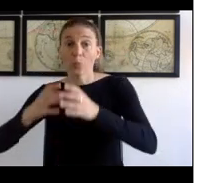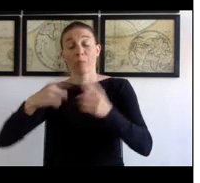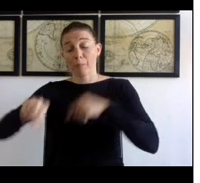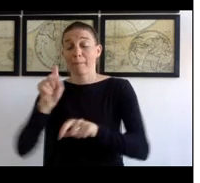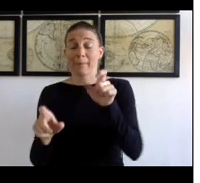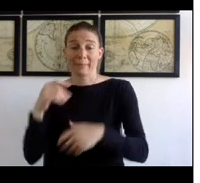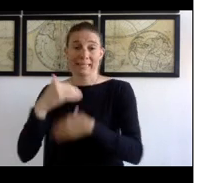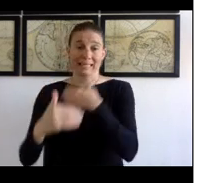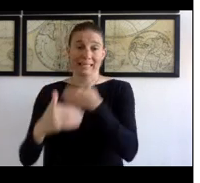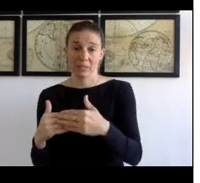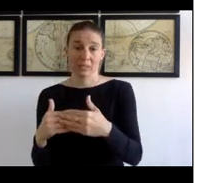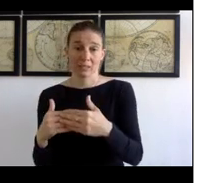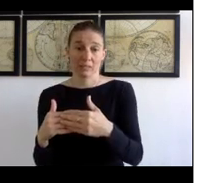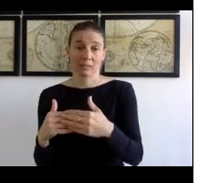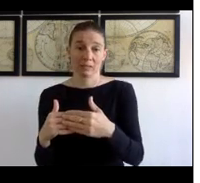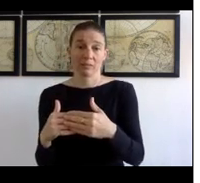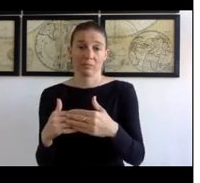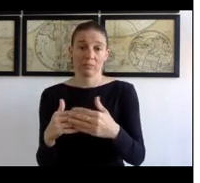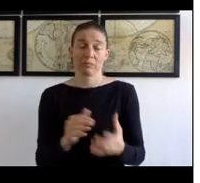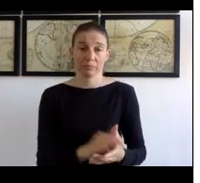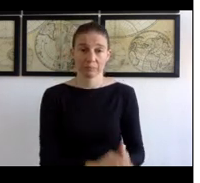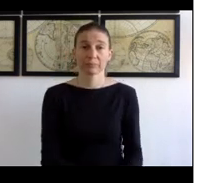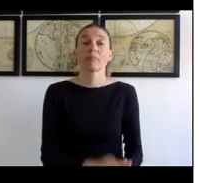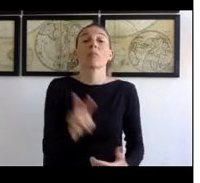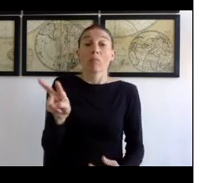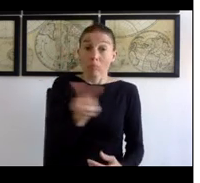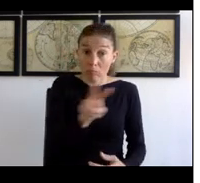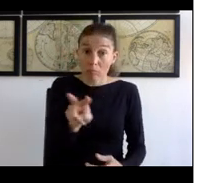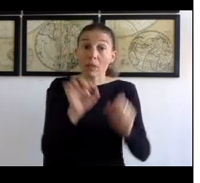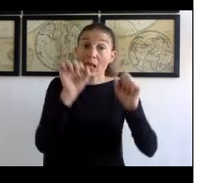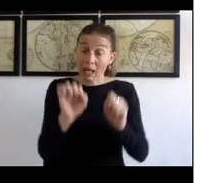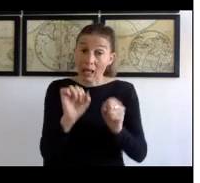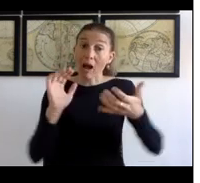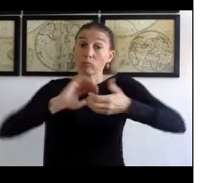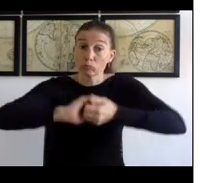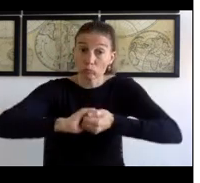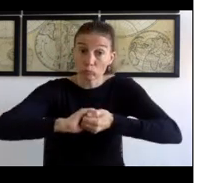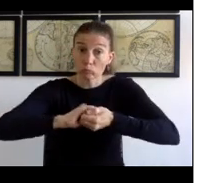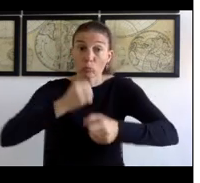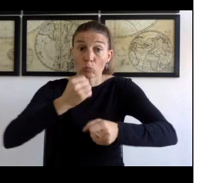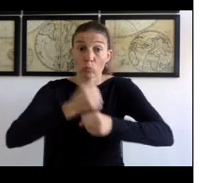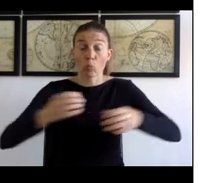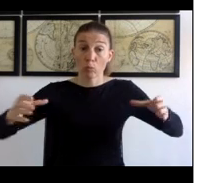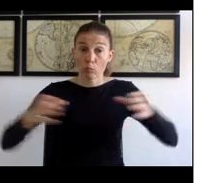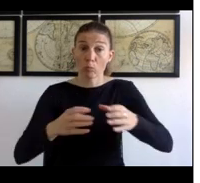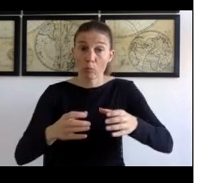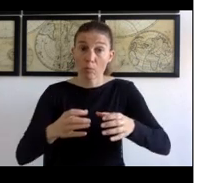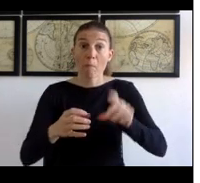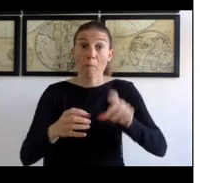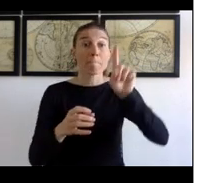with organizations of persons with disabilities but cannot replace them in consultations.